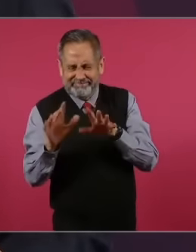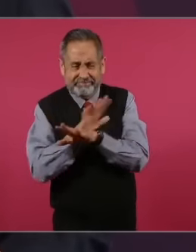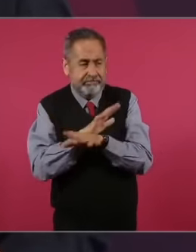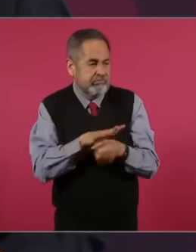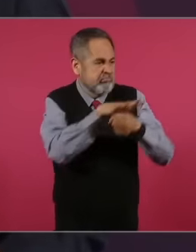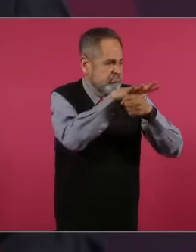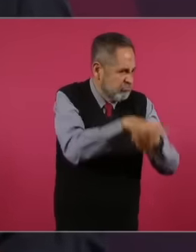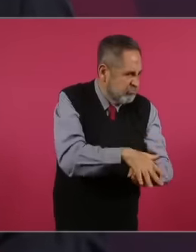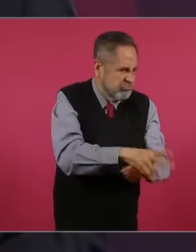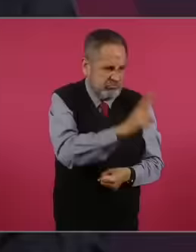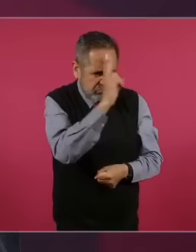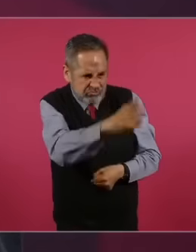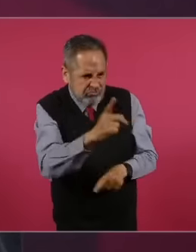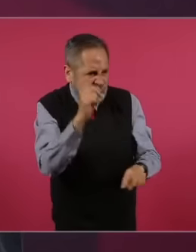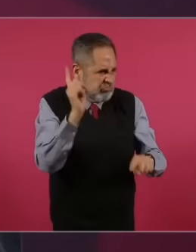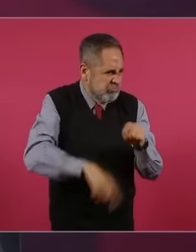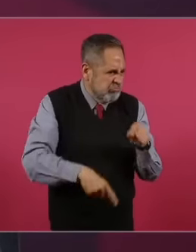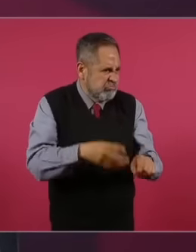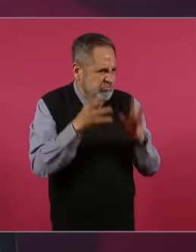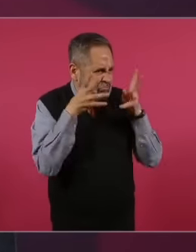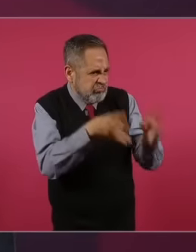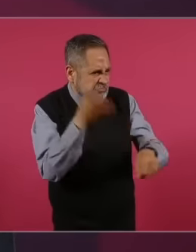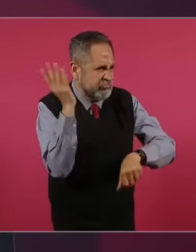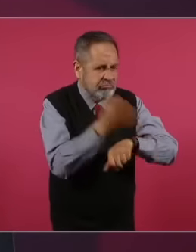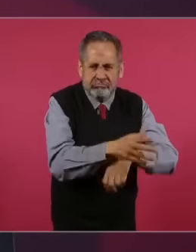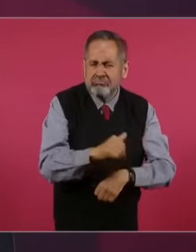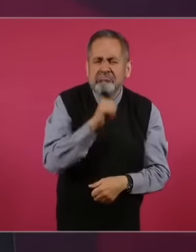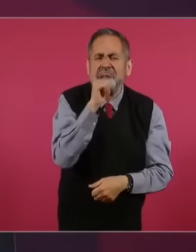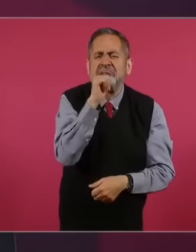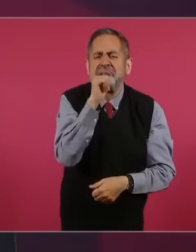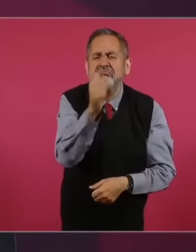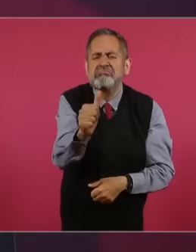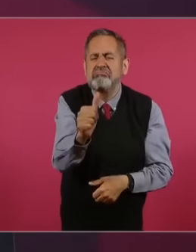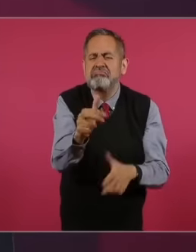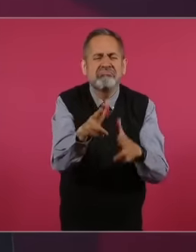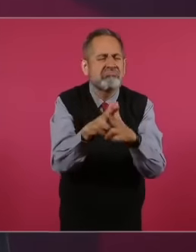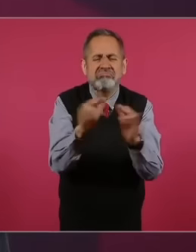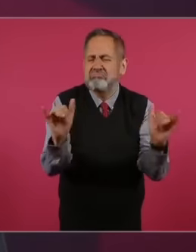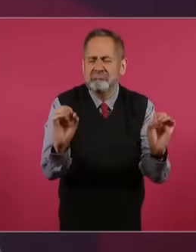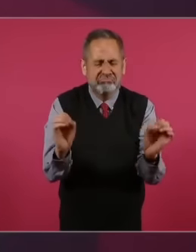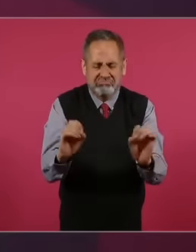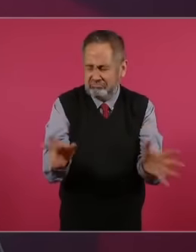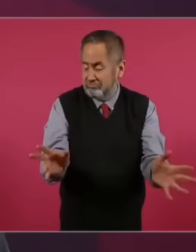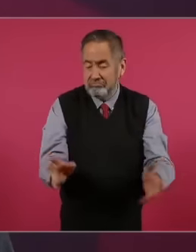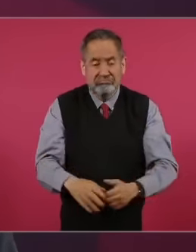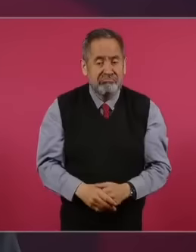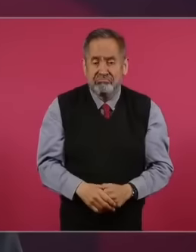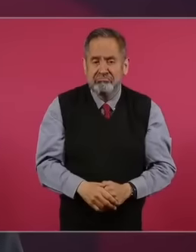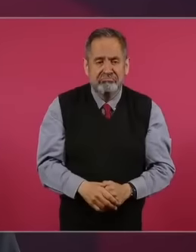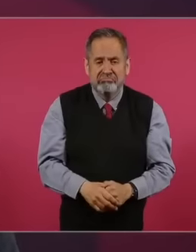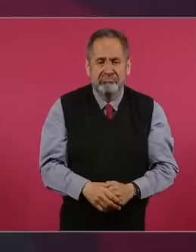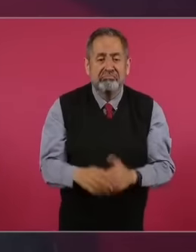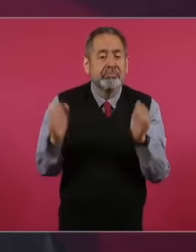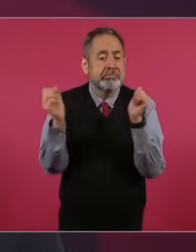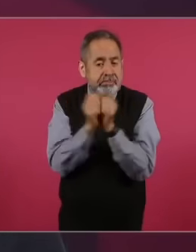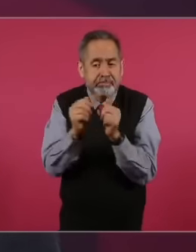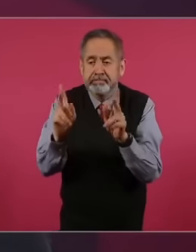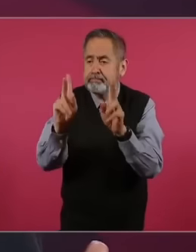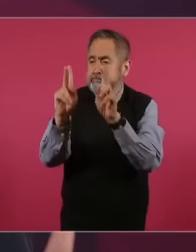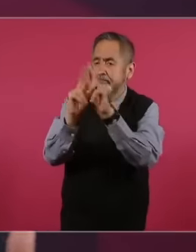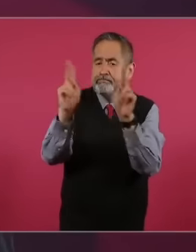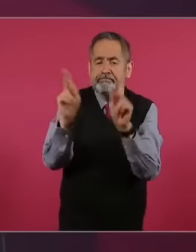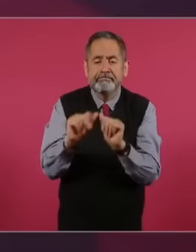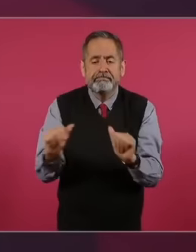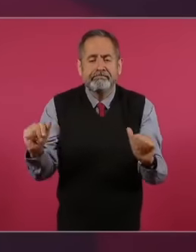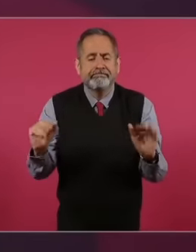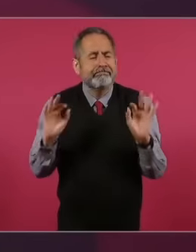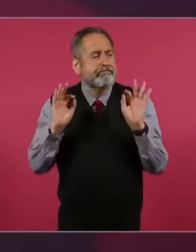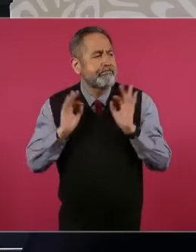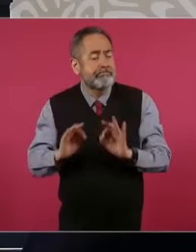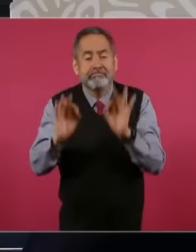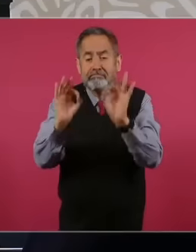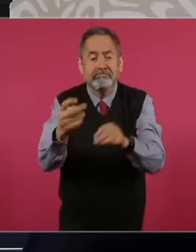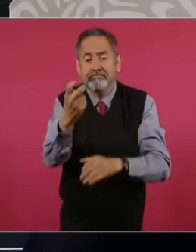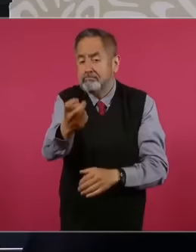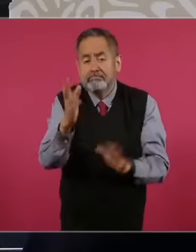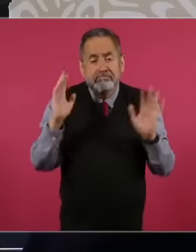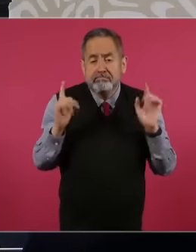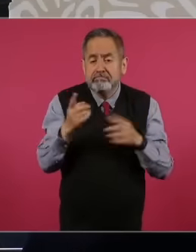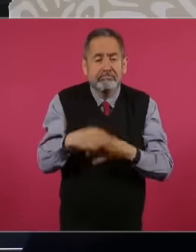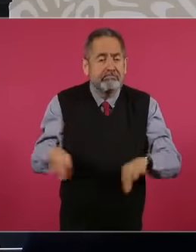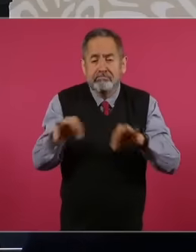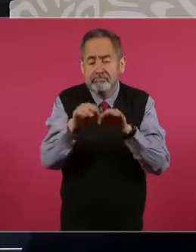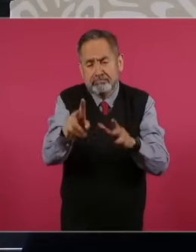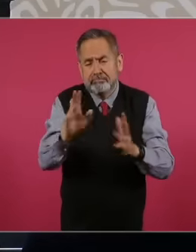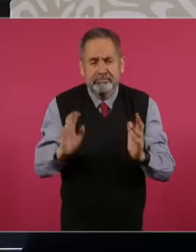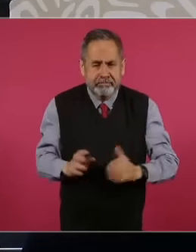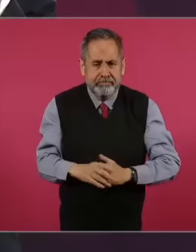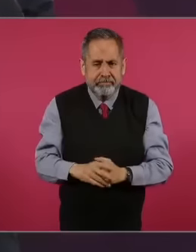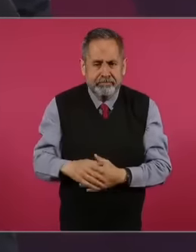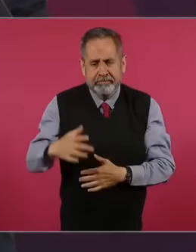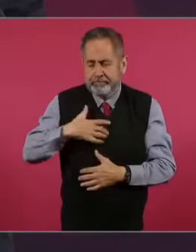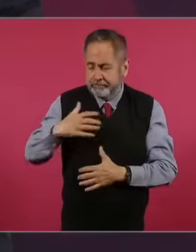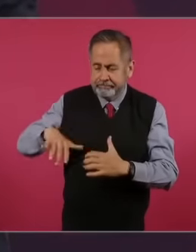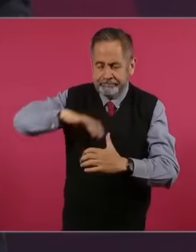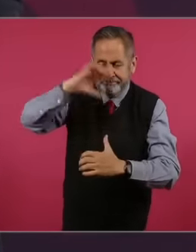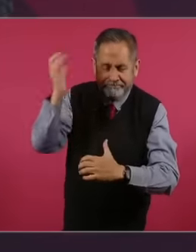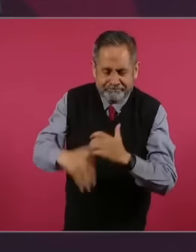censorship and in a peaceful way, that is the most important thing, so I am very happy about that.